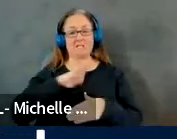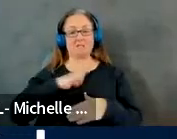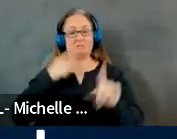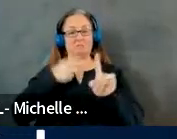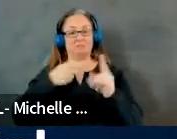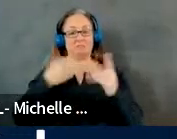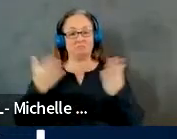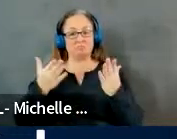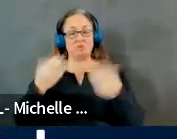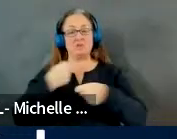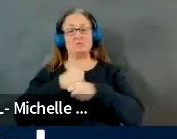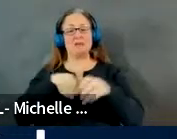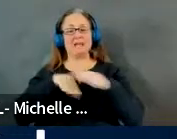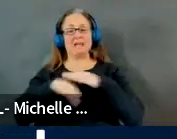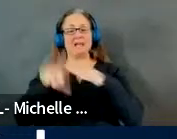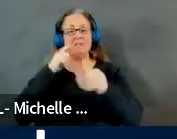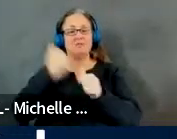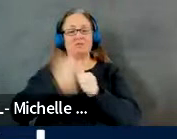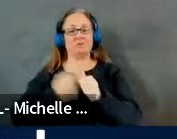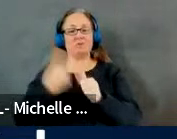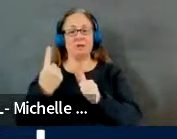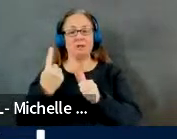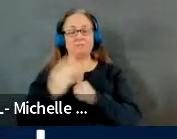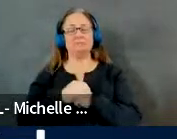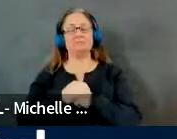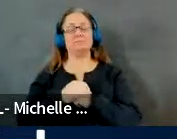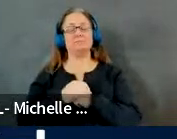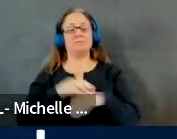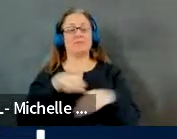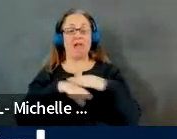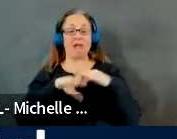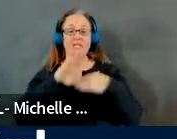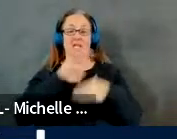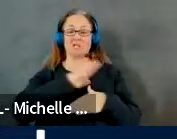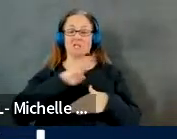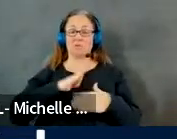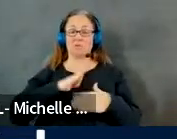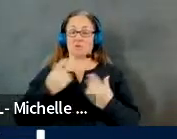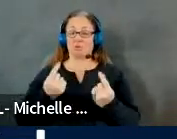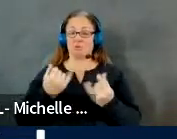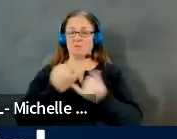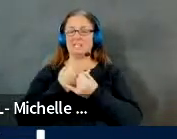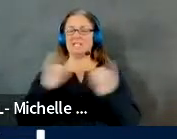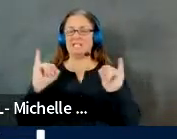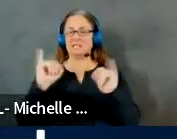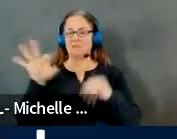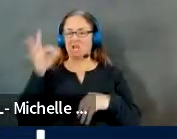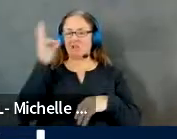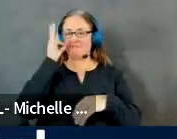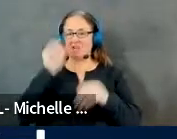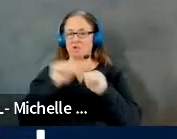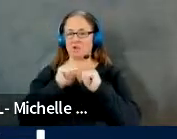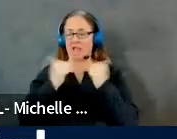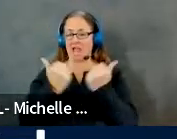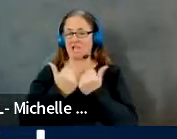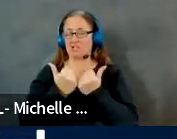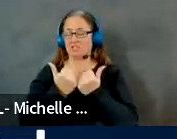creating success for all. The Access Board is an independent federal agency dedicated to accessible